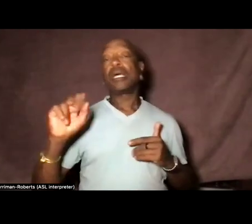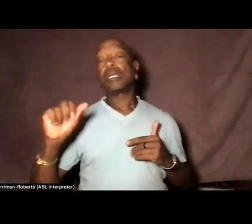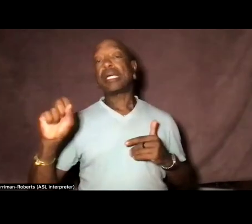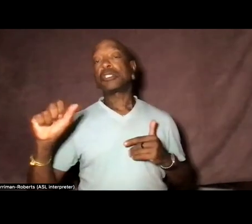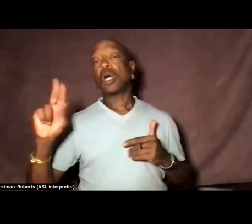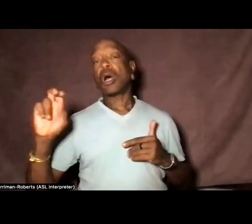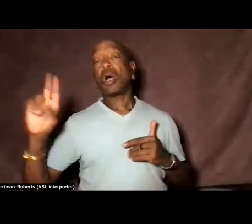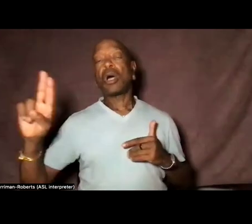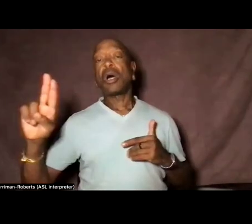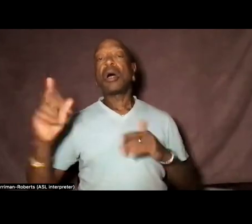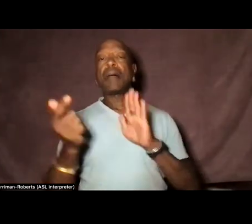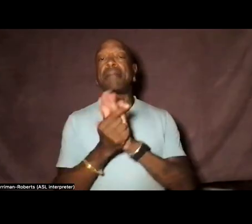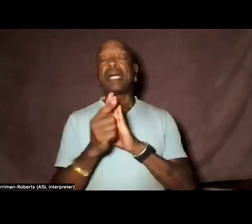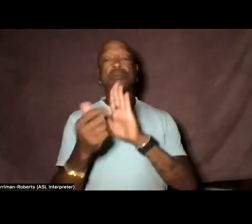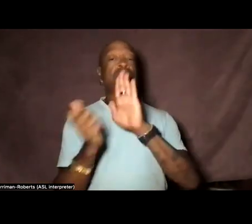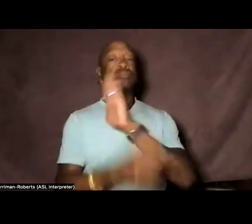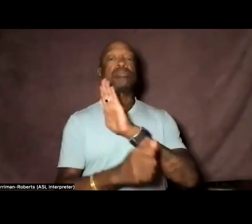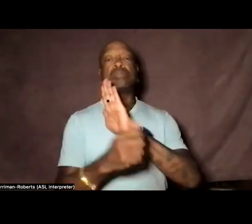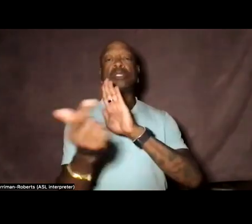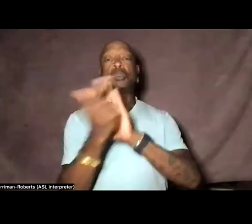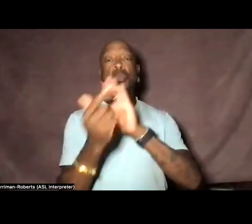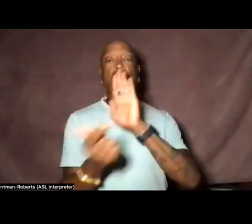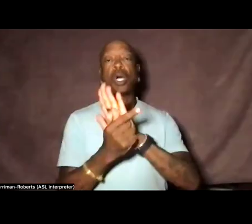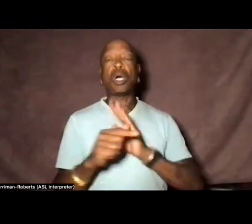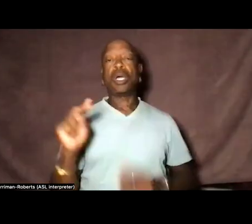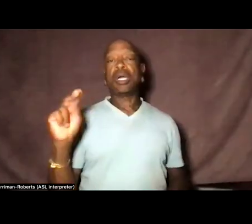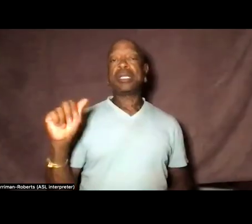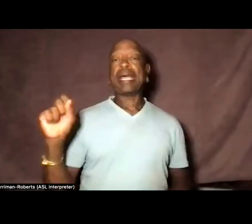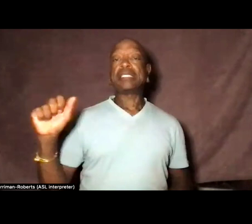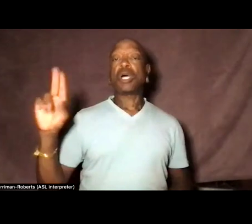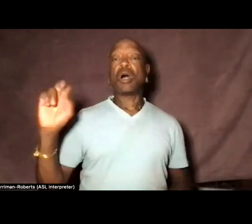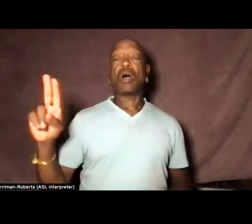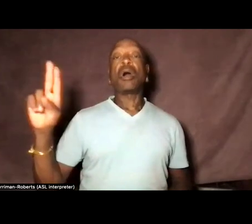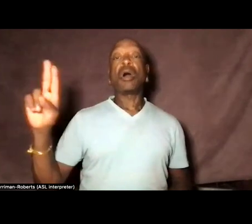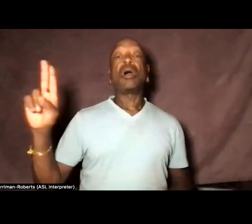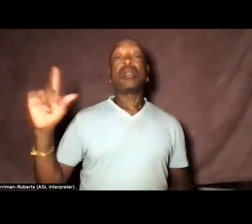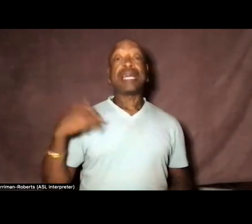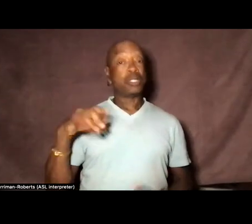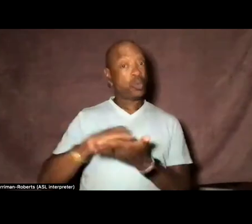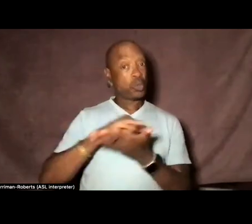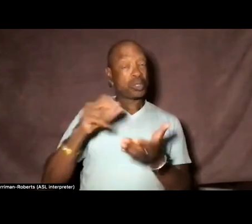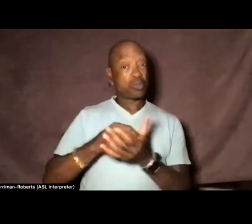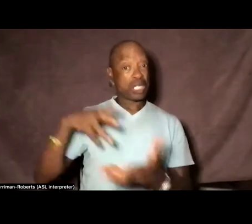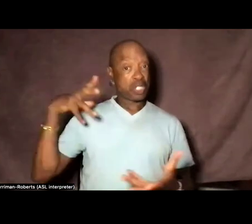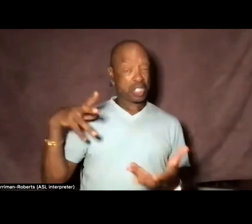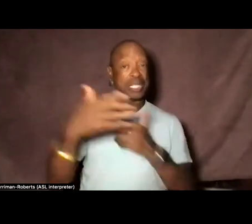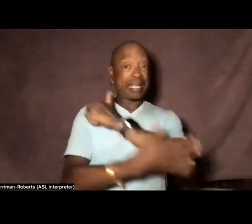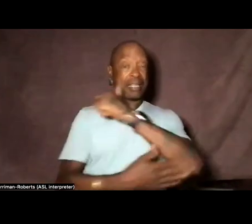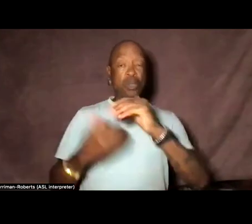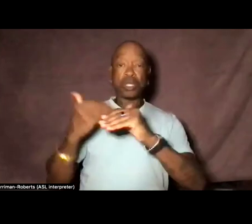a week ago Nassau County which is New York's richest county with over 1.3 million people